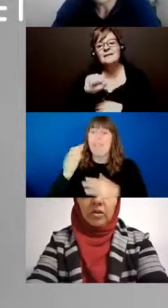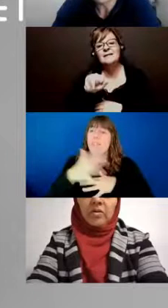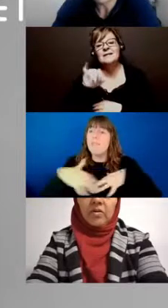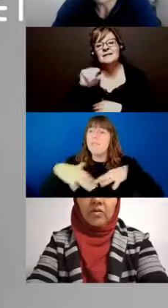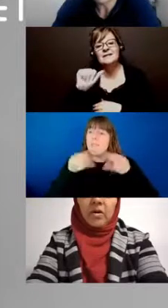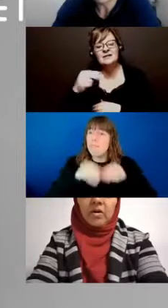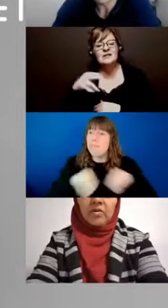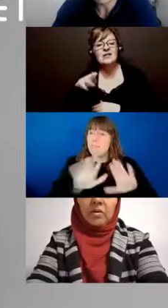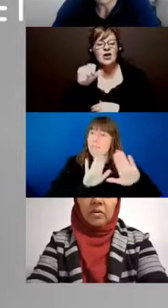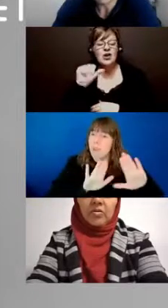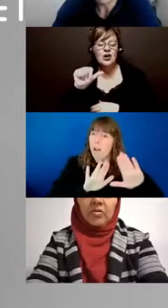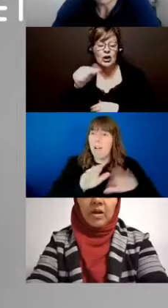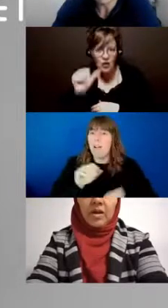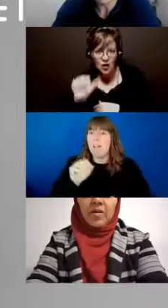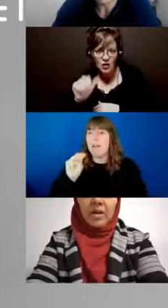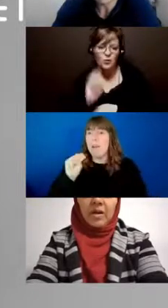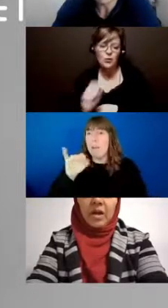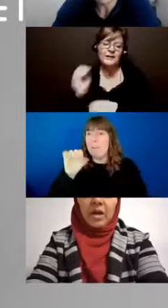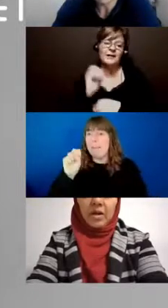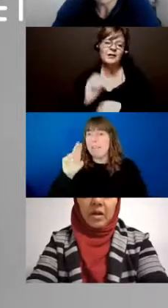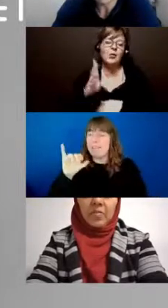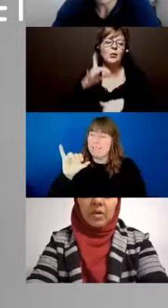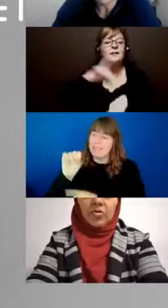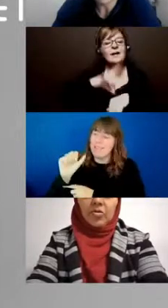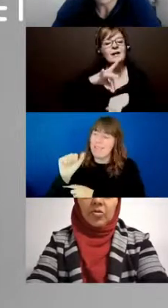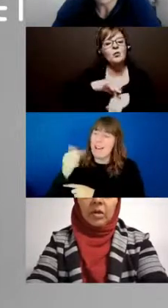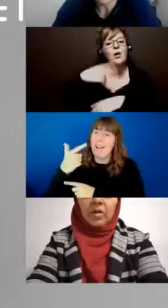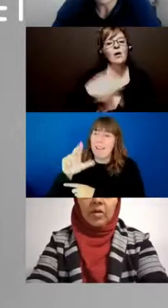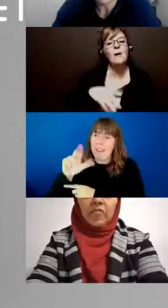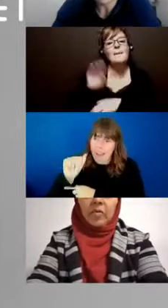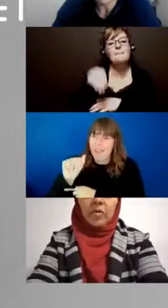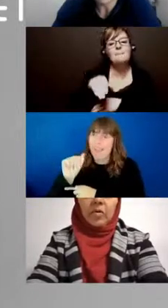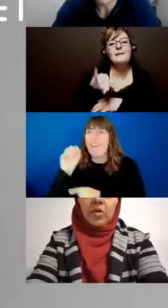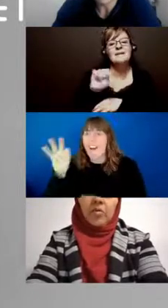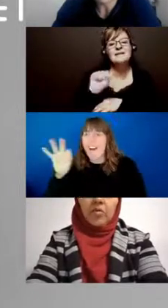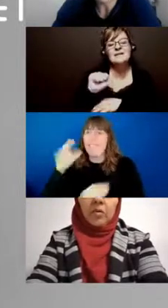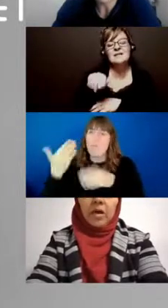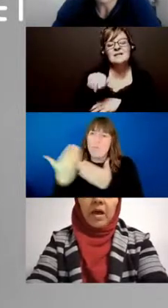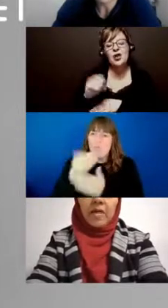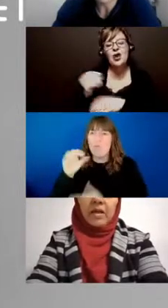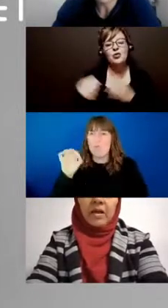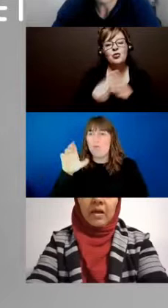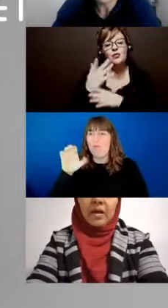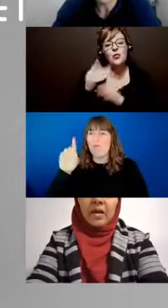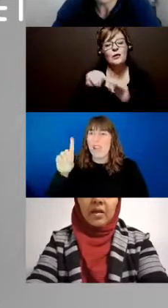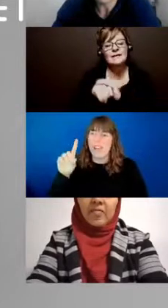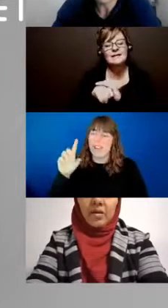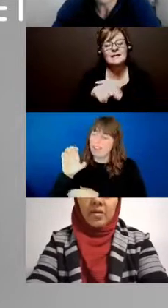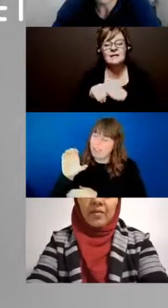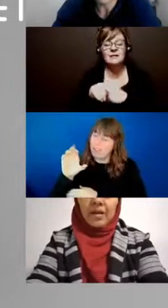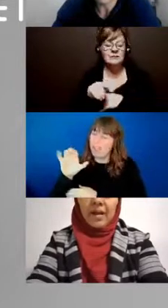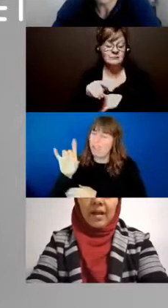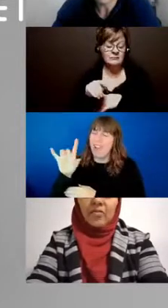of the mississaugas of the new credits and i'm eternally grateful for having lived on this land